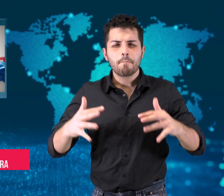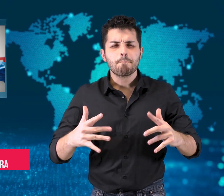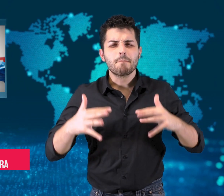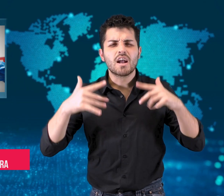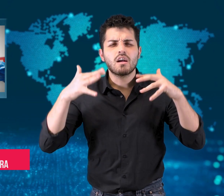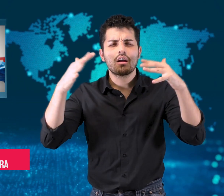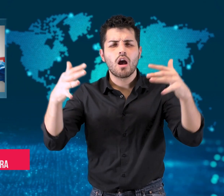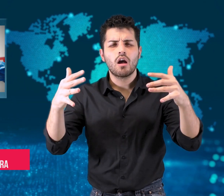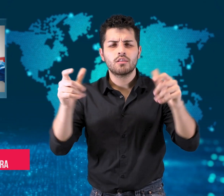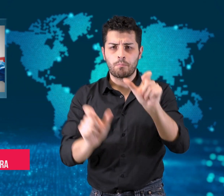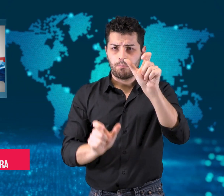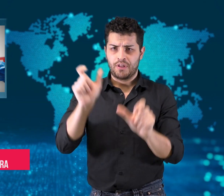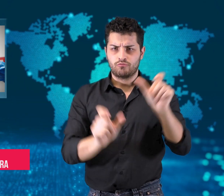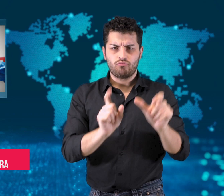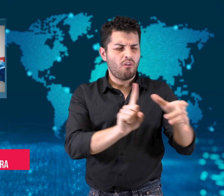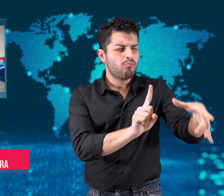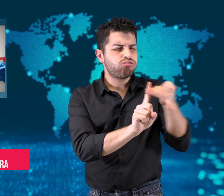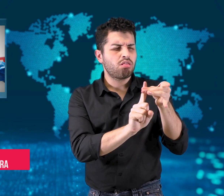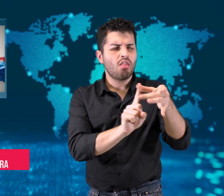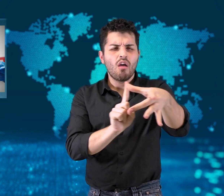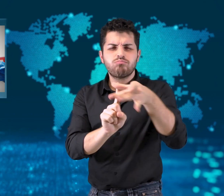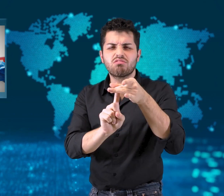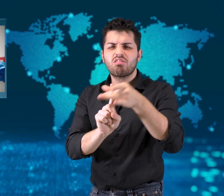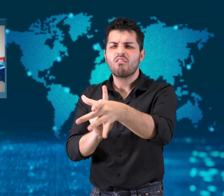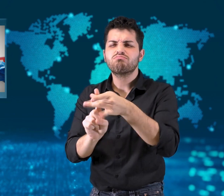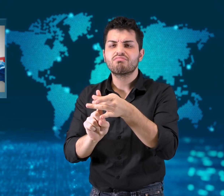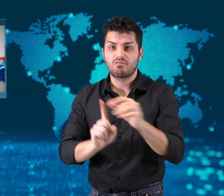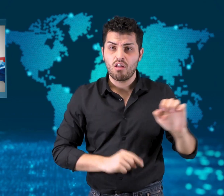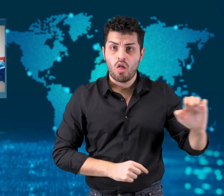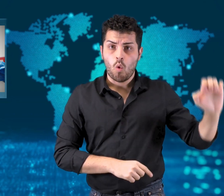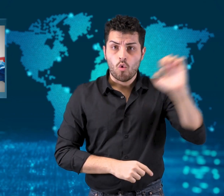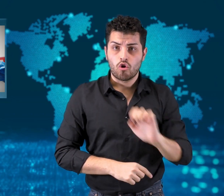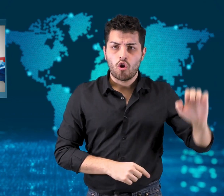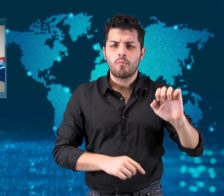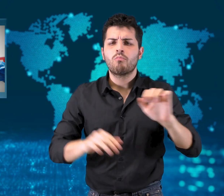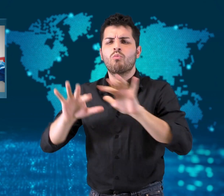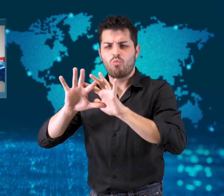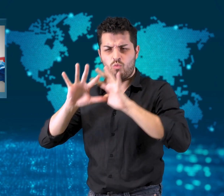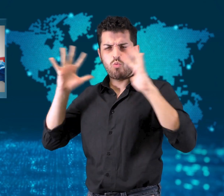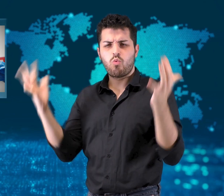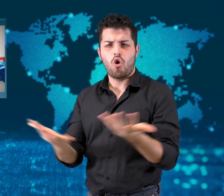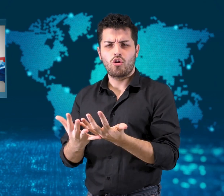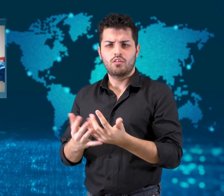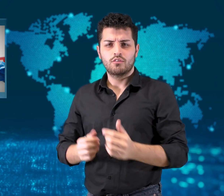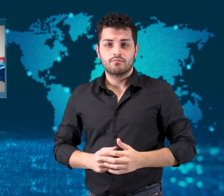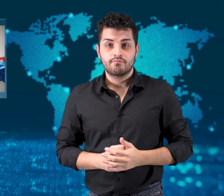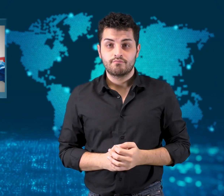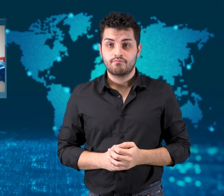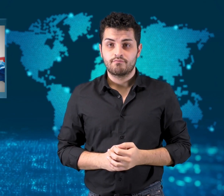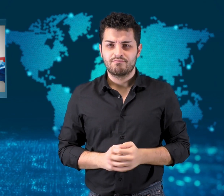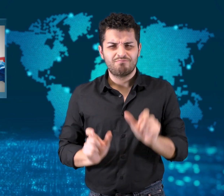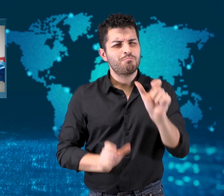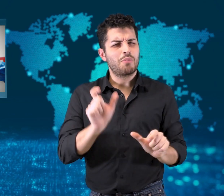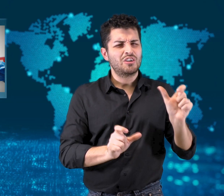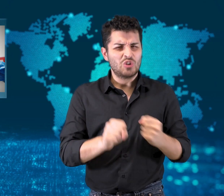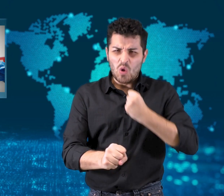[Nicola]: With millions of cases across Europe and the world,